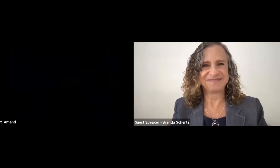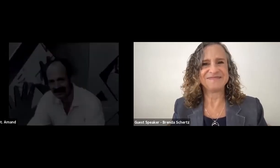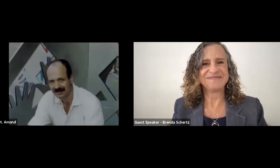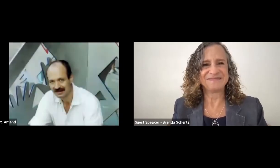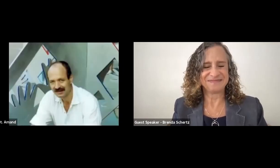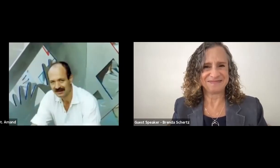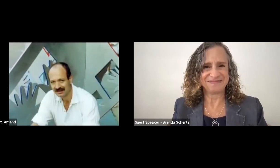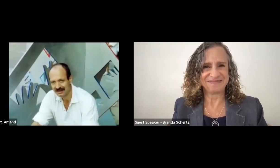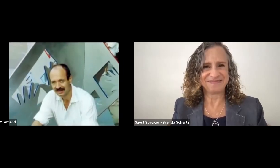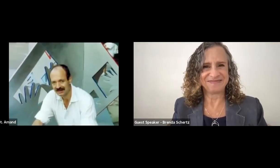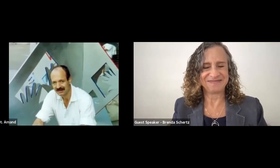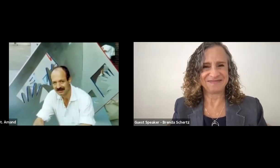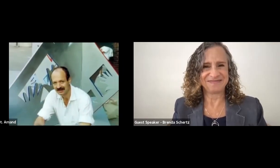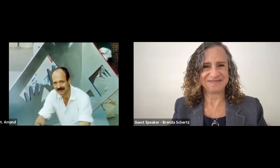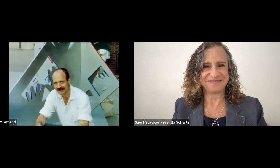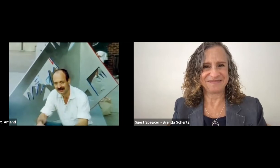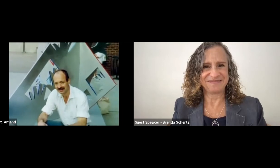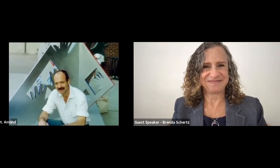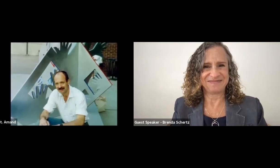Yep, that's a sculpture that he made.